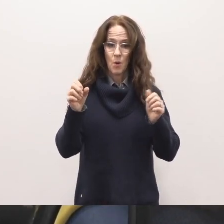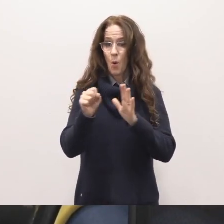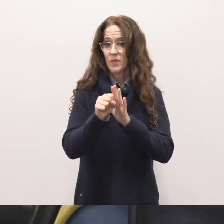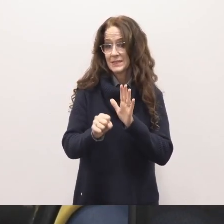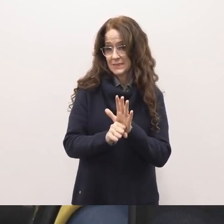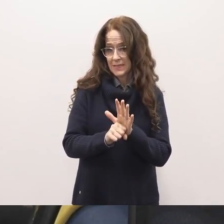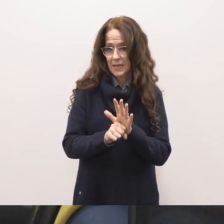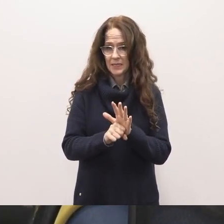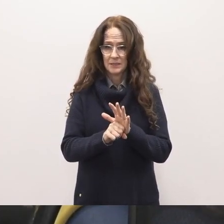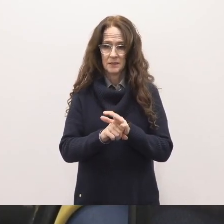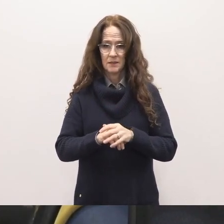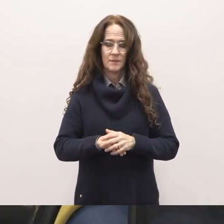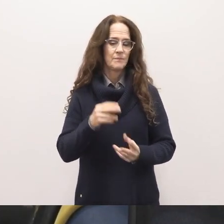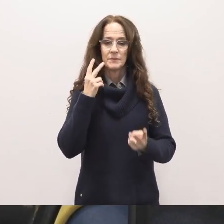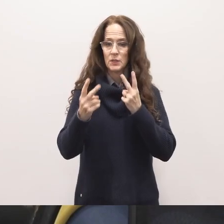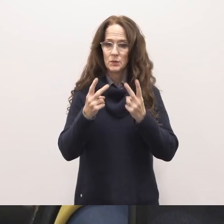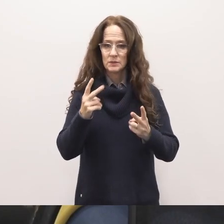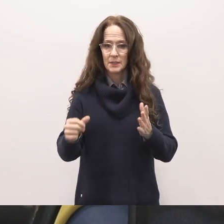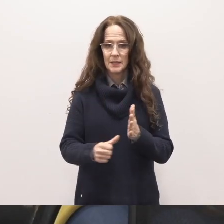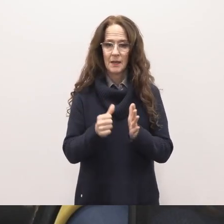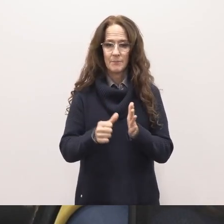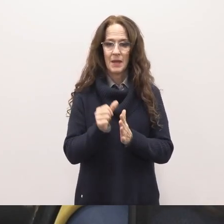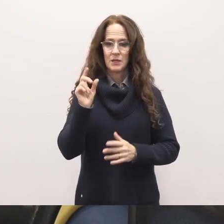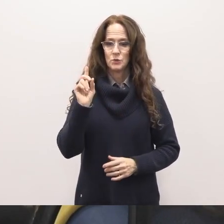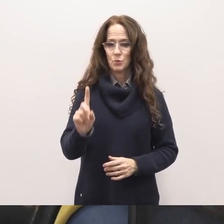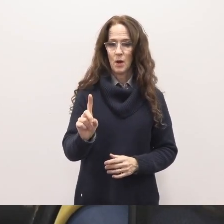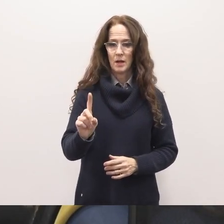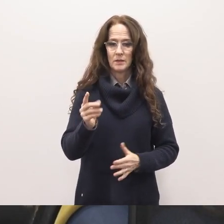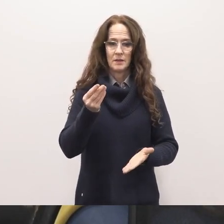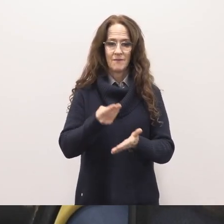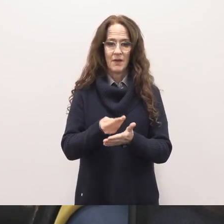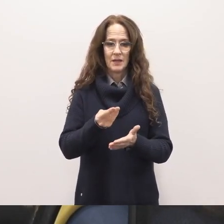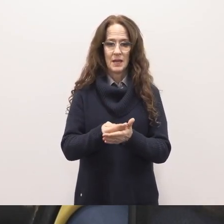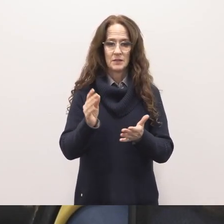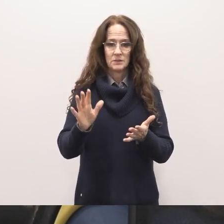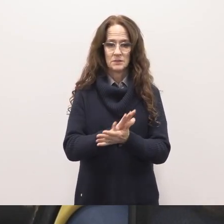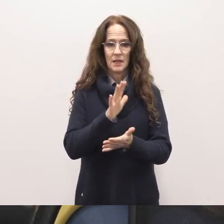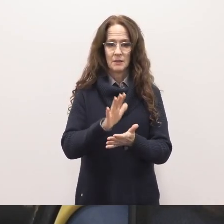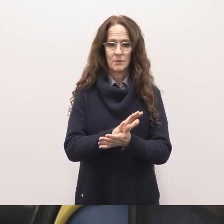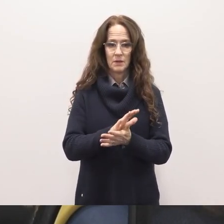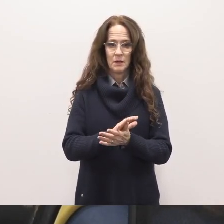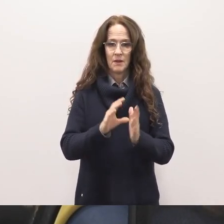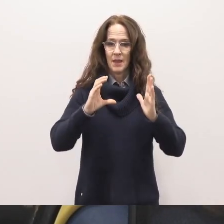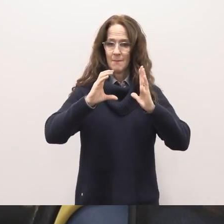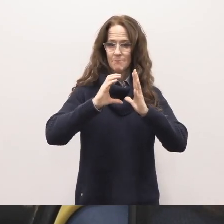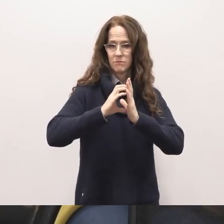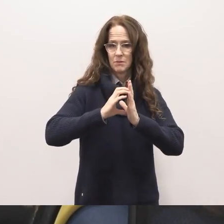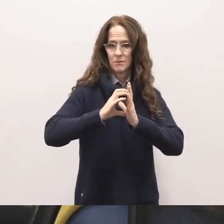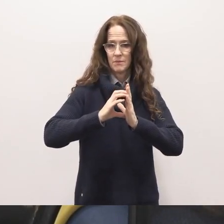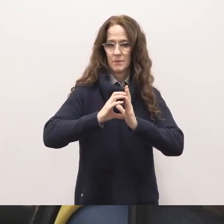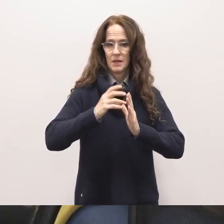And so you'll see that on page one of the financial statements, it's the very first paragraph is where we see our opinion.